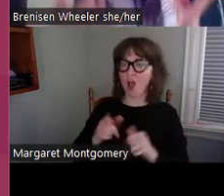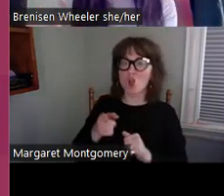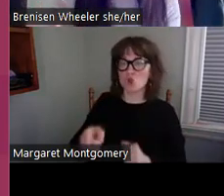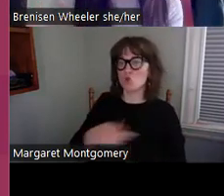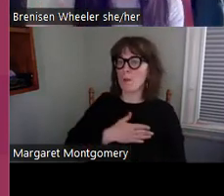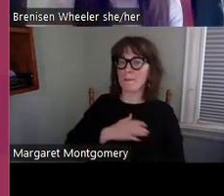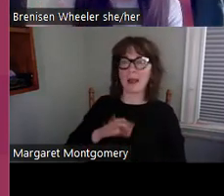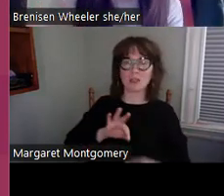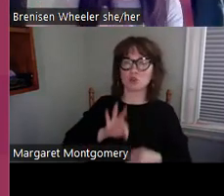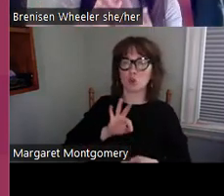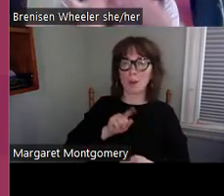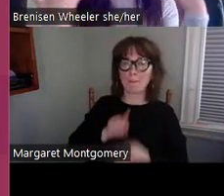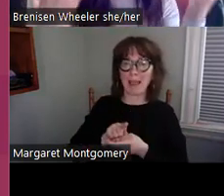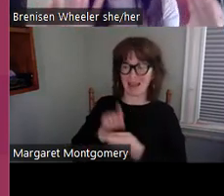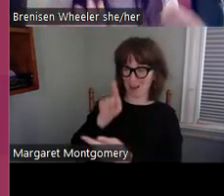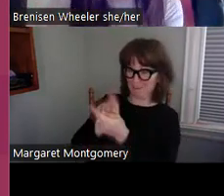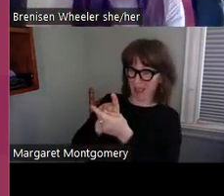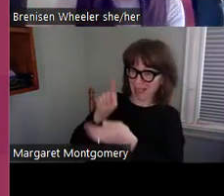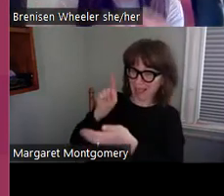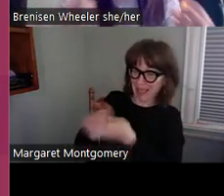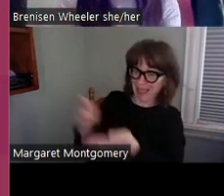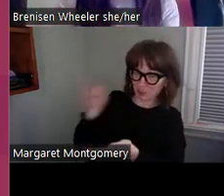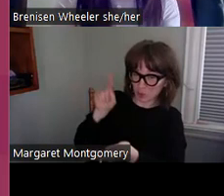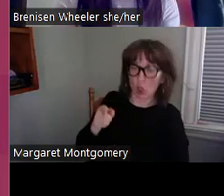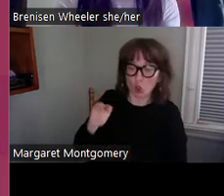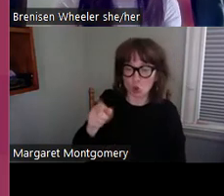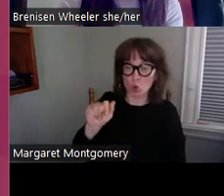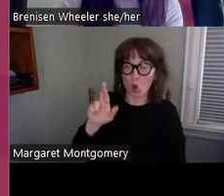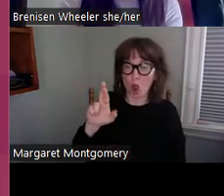last week, or I feel like I've known you my whole life like those things get glorified.